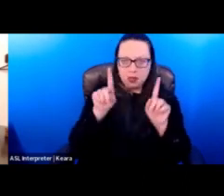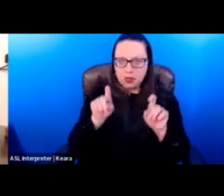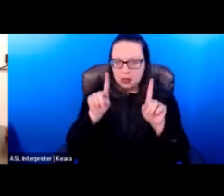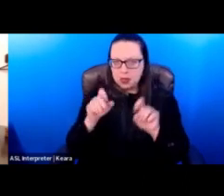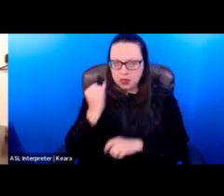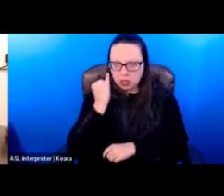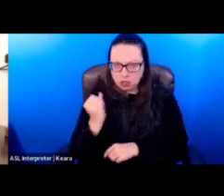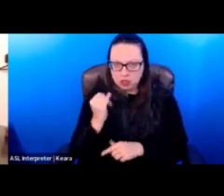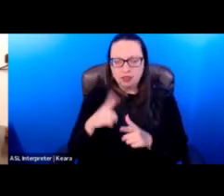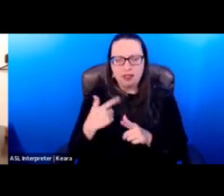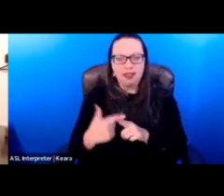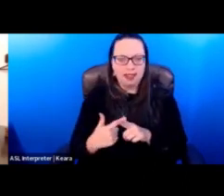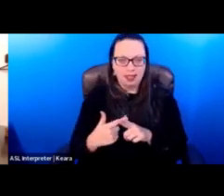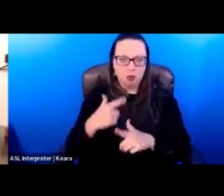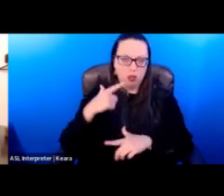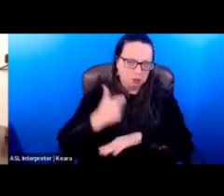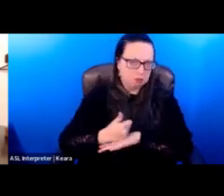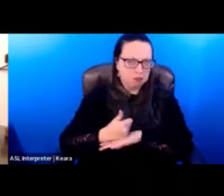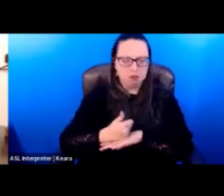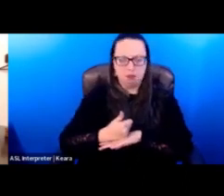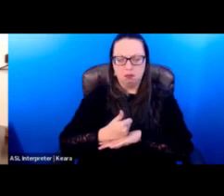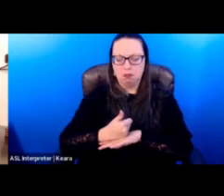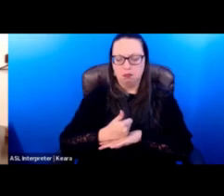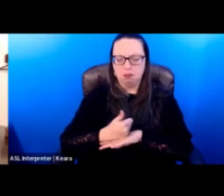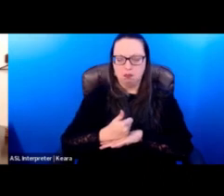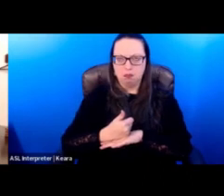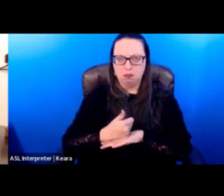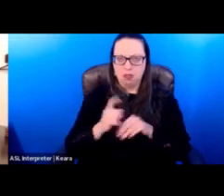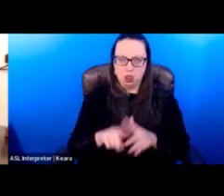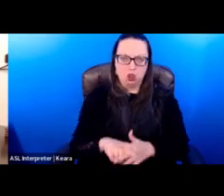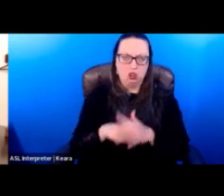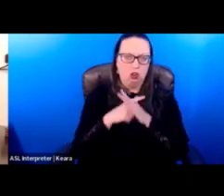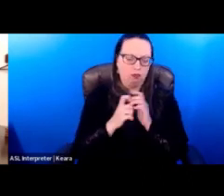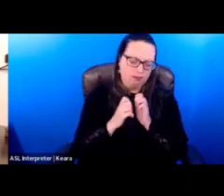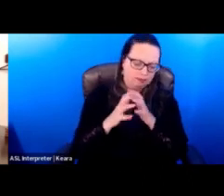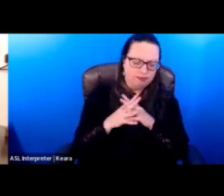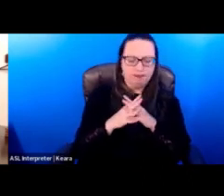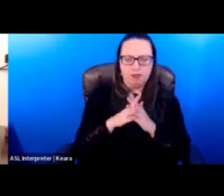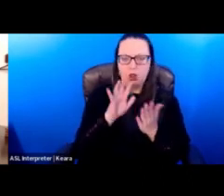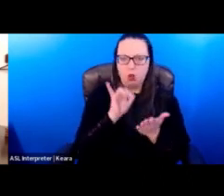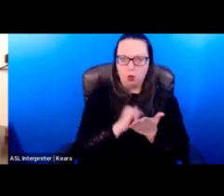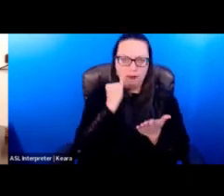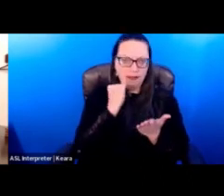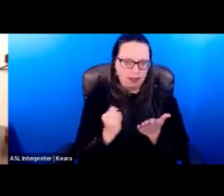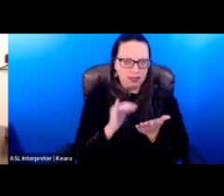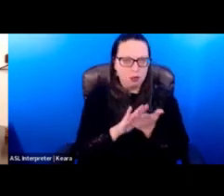institutionalize those ideas by making them part of our national programs throughout the states.